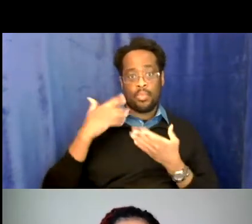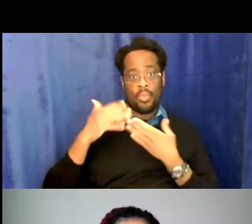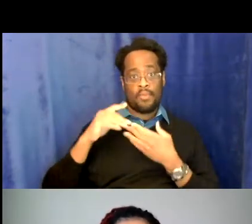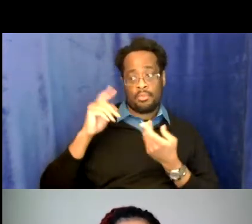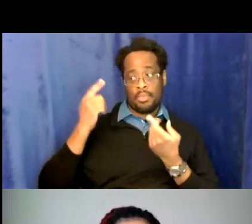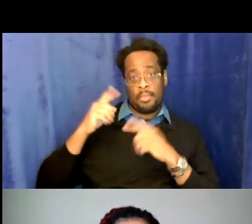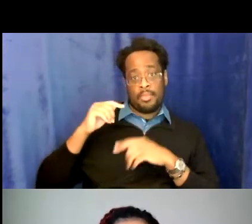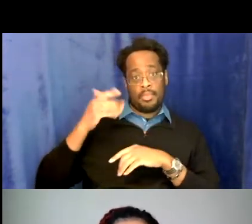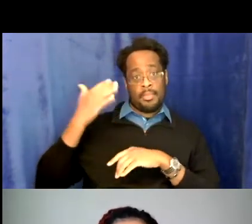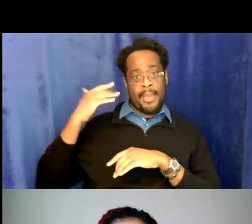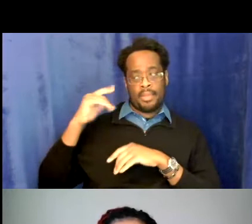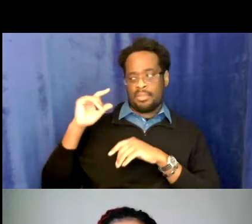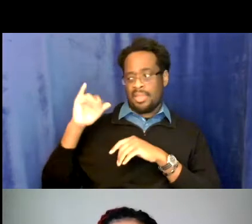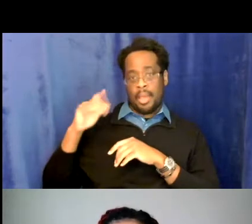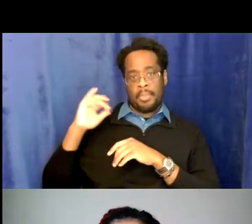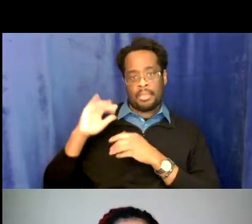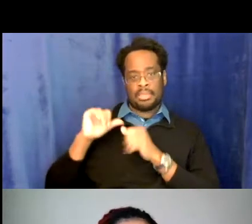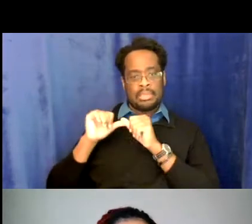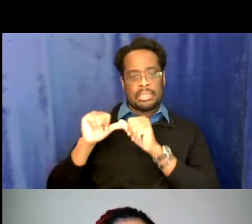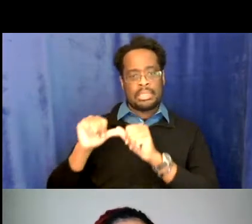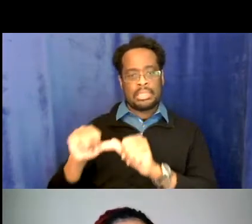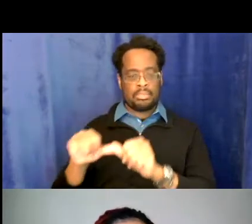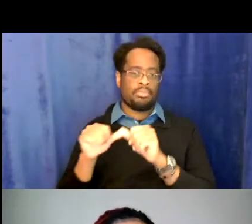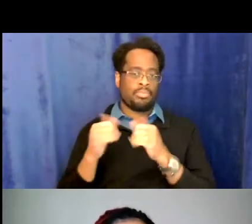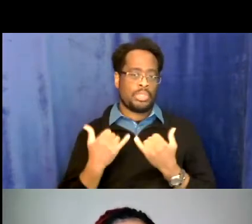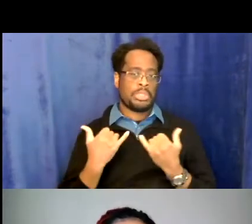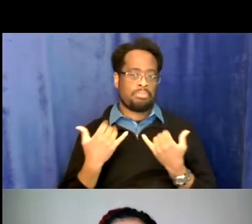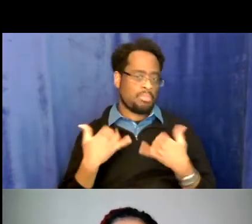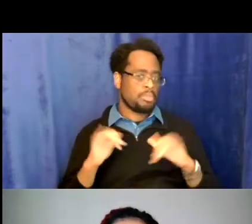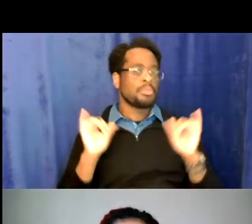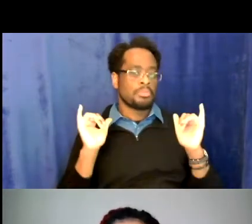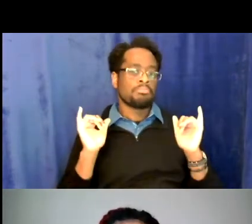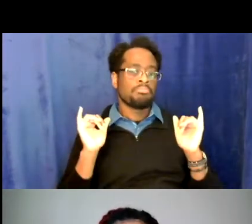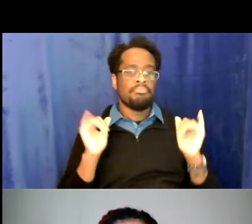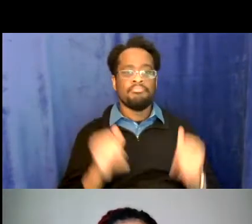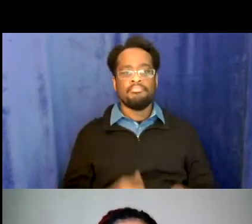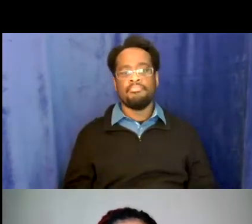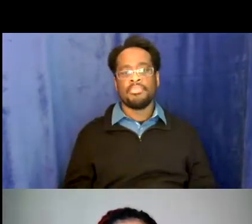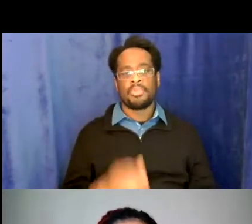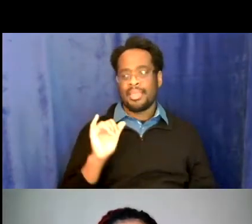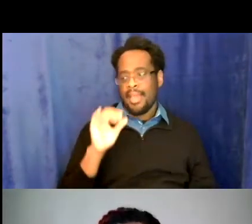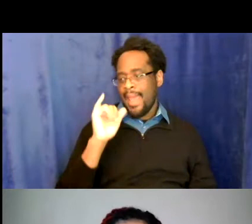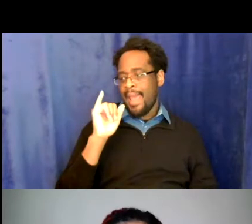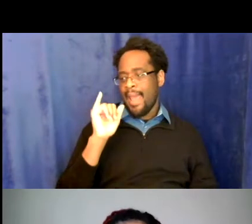Things that have happened back in the past, they are still continuing today- to this day.